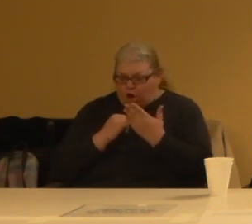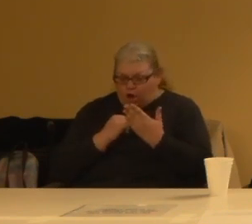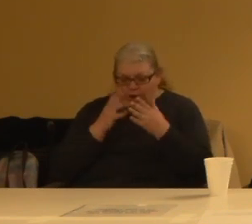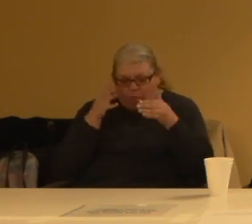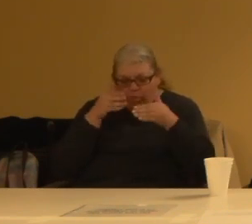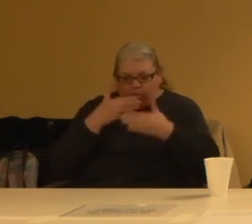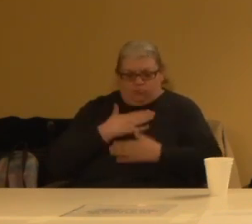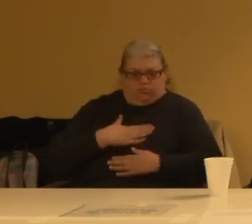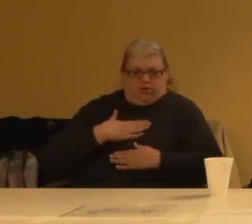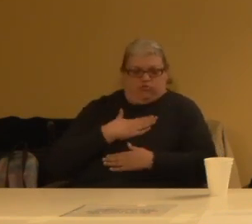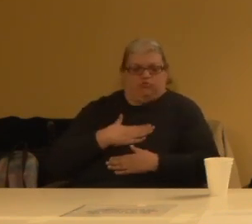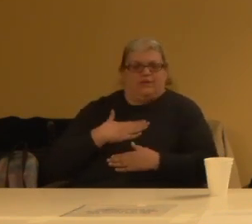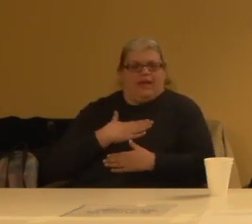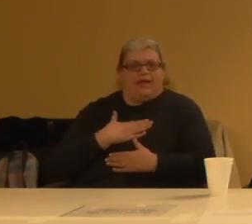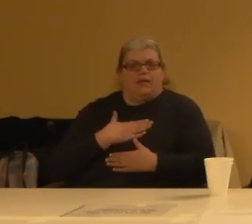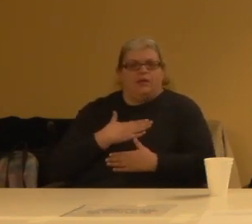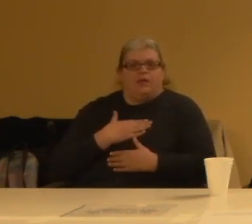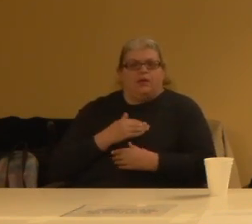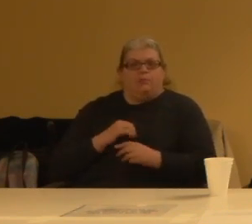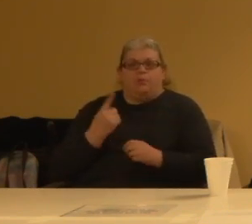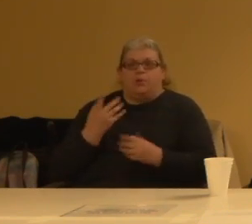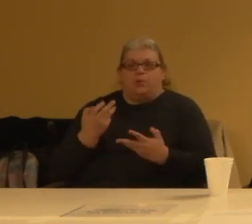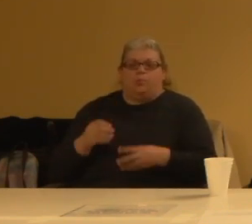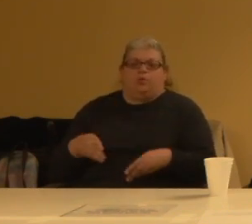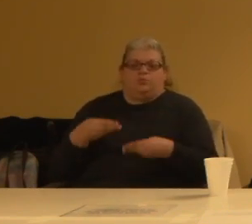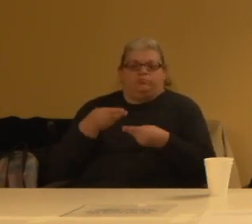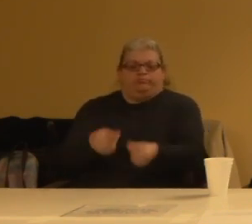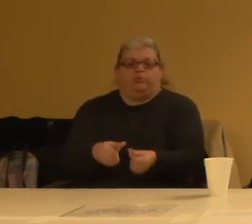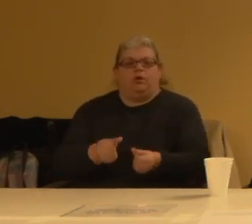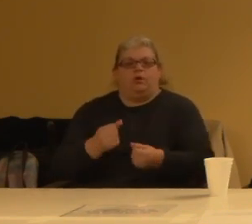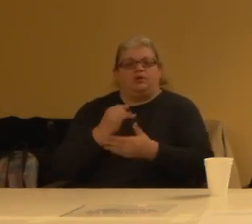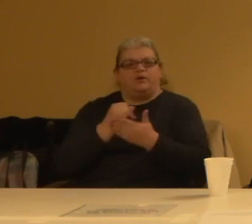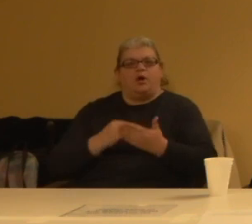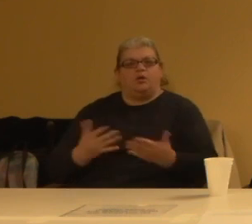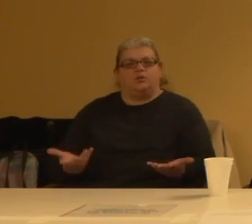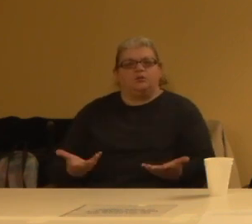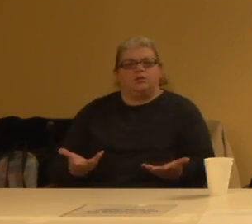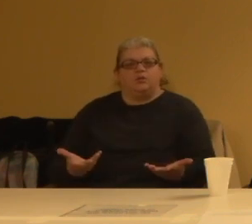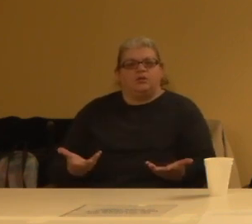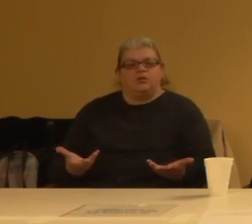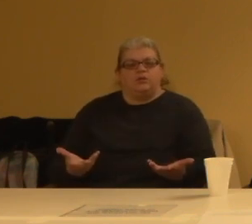themselves, yet no one wants to give money to the art. And I'm like, what the ham and, like back to what the ham and cheese,